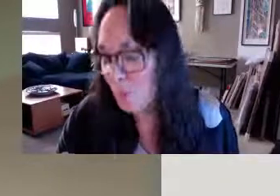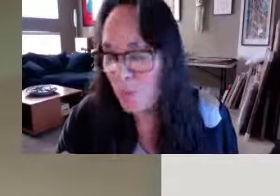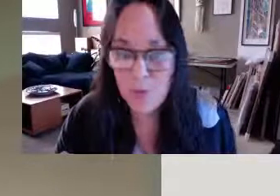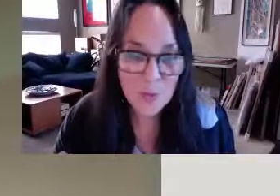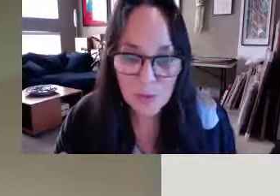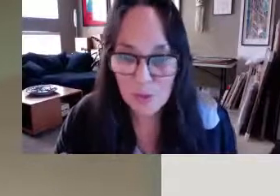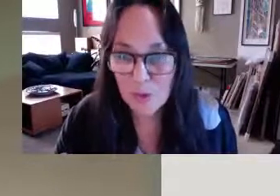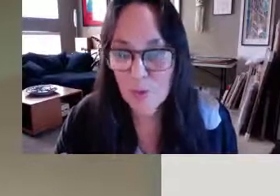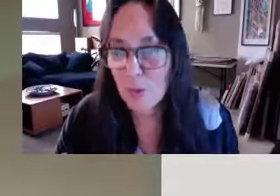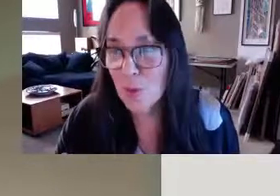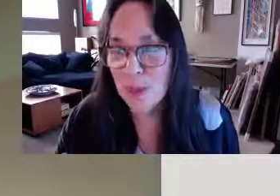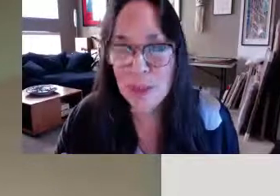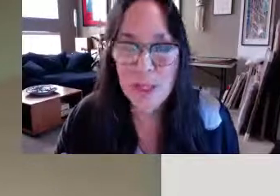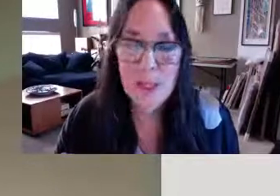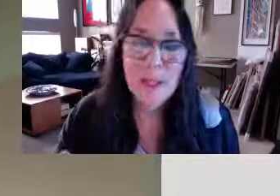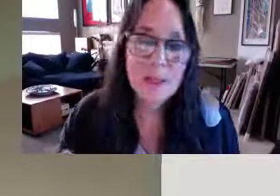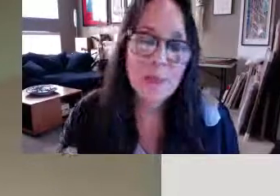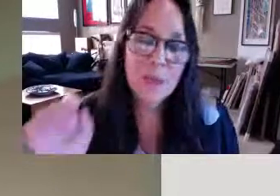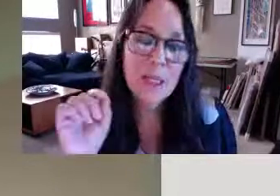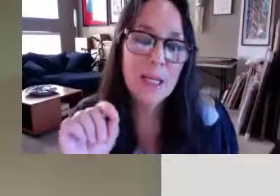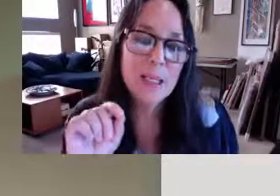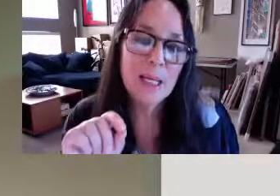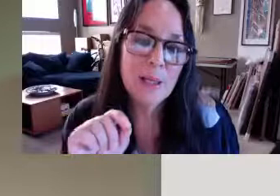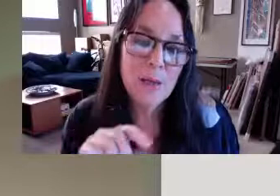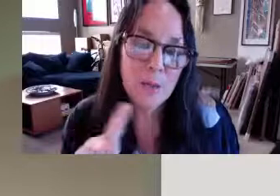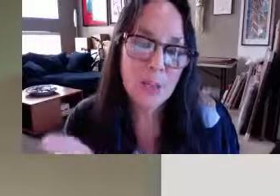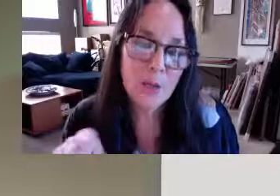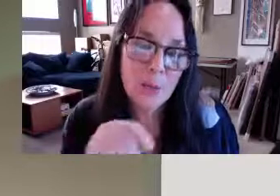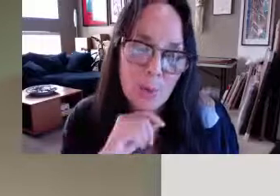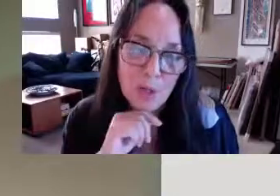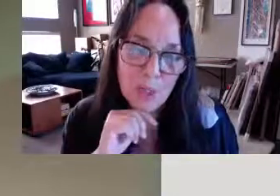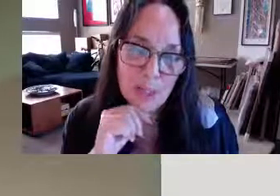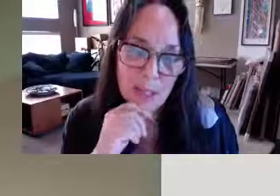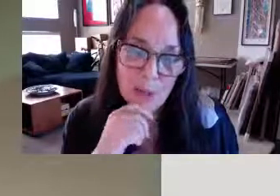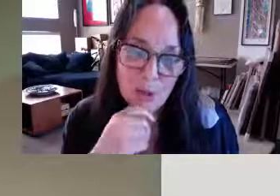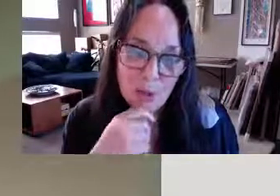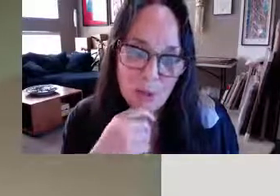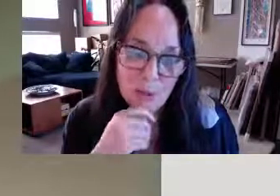beautiful to work with because i realized that and through another project that i had shot the